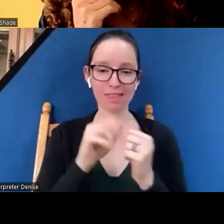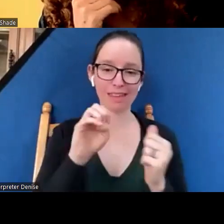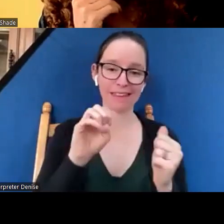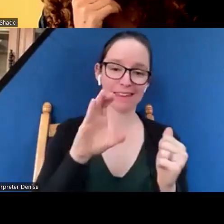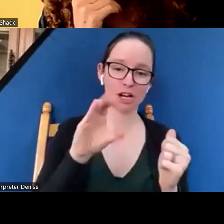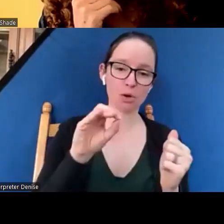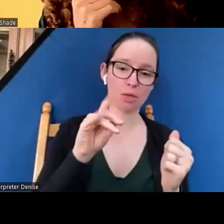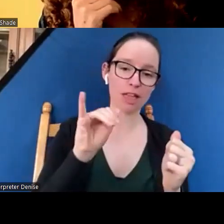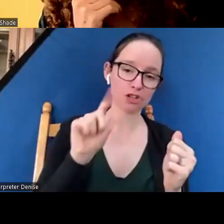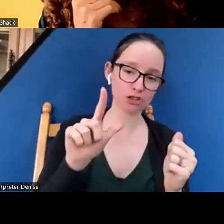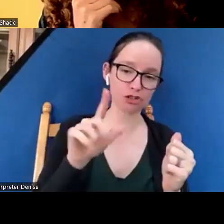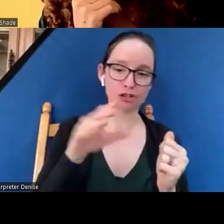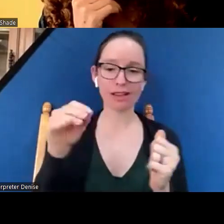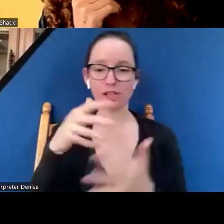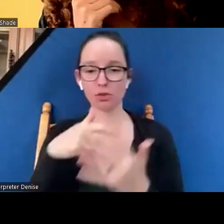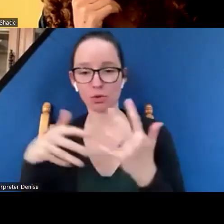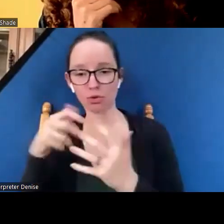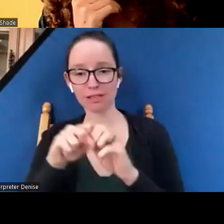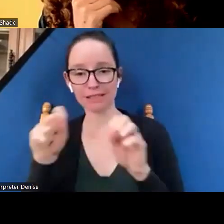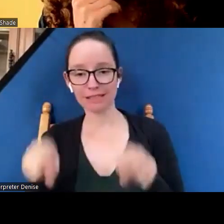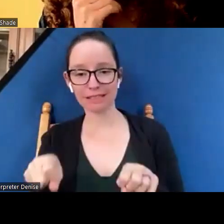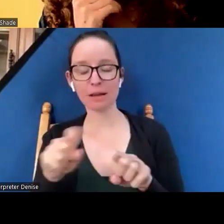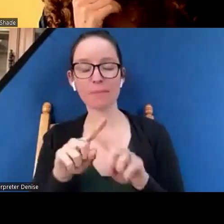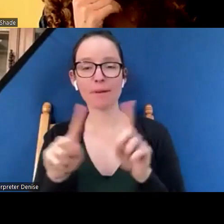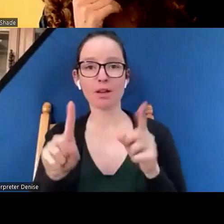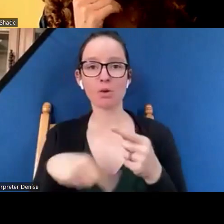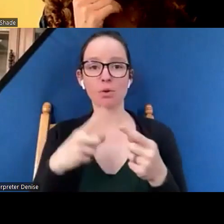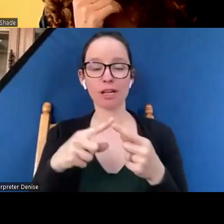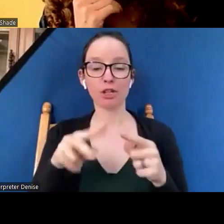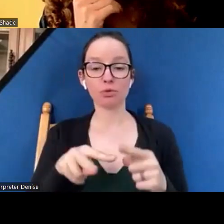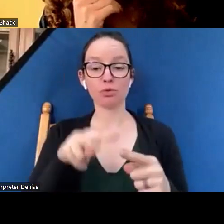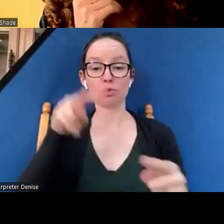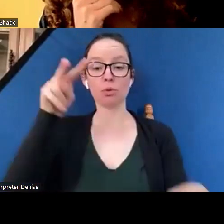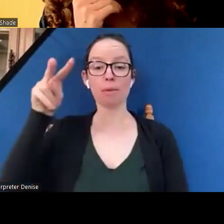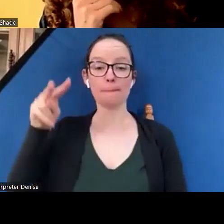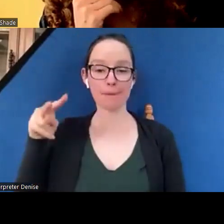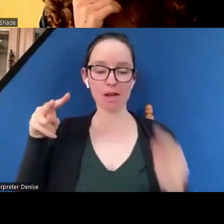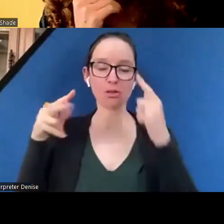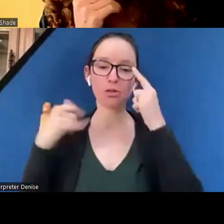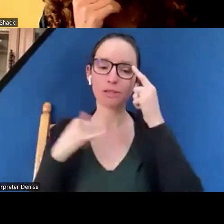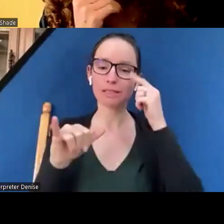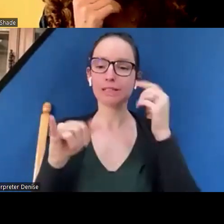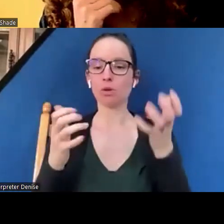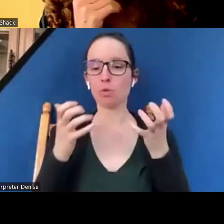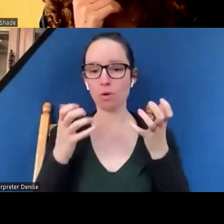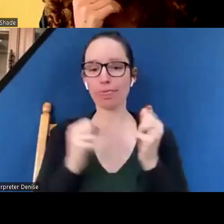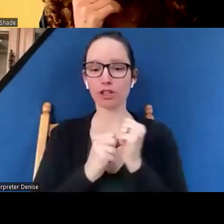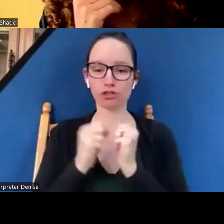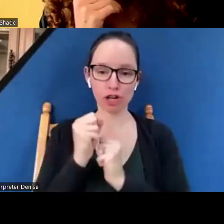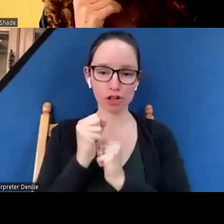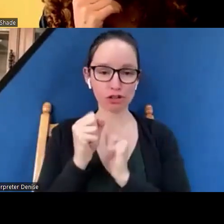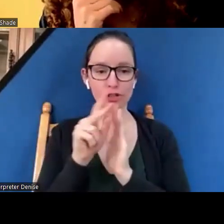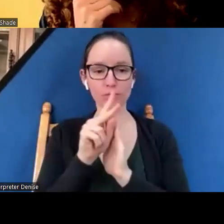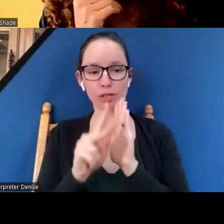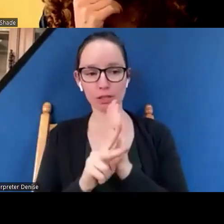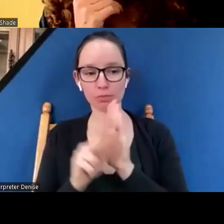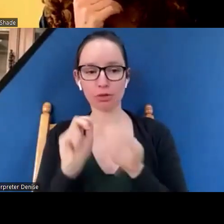But when you kind of zoom out, you still want to have your structure and your principles in place to to do that work in a